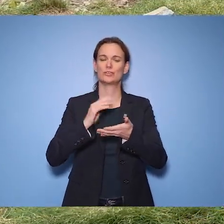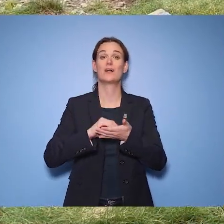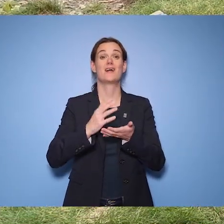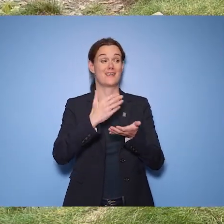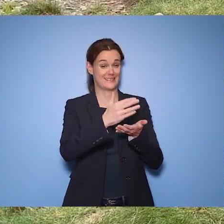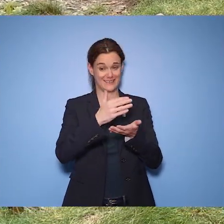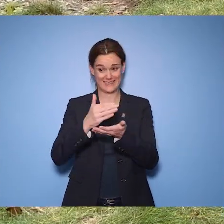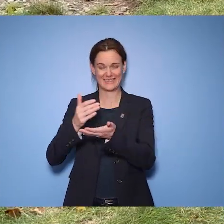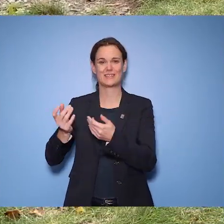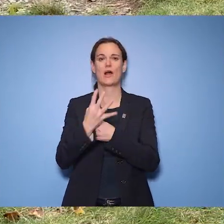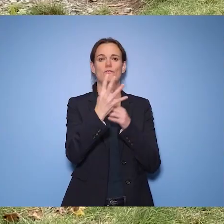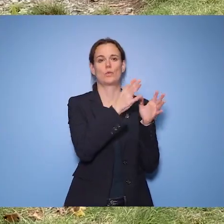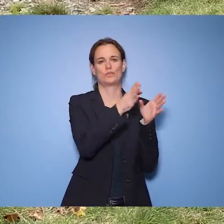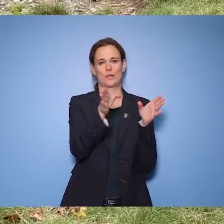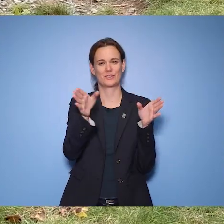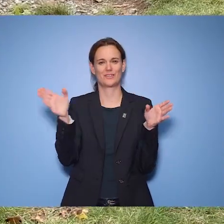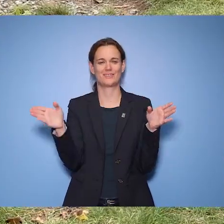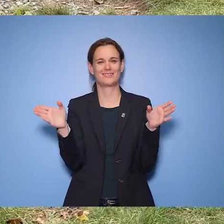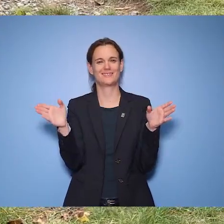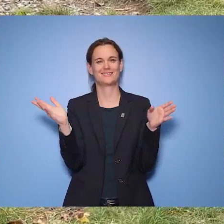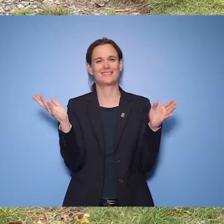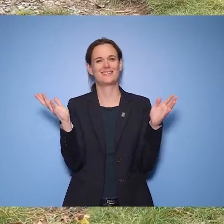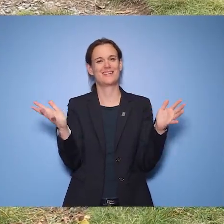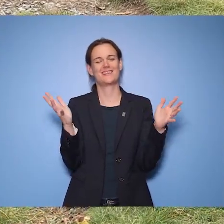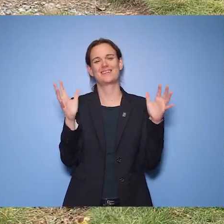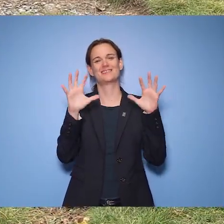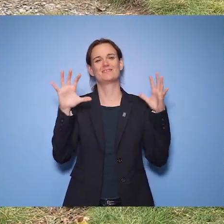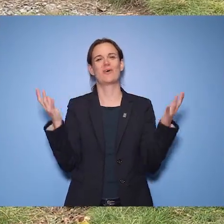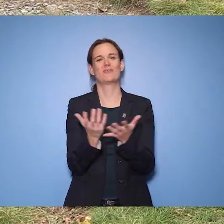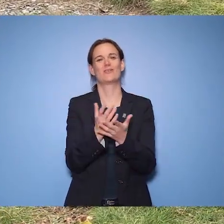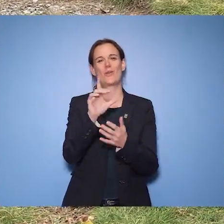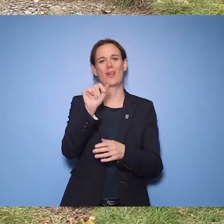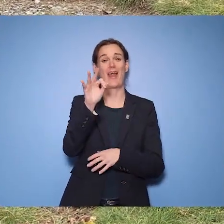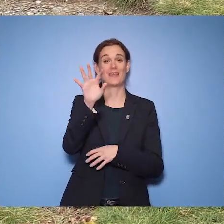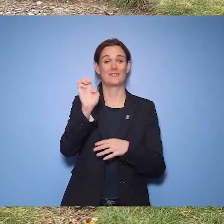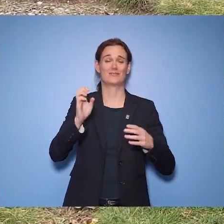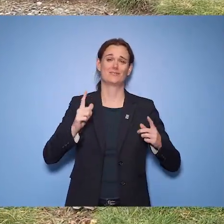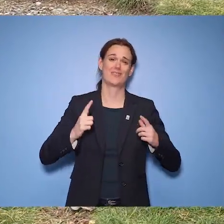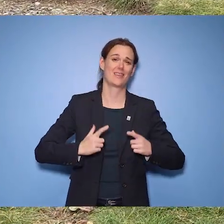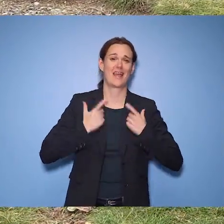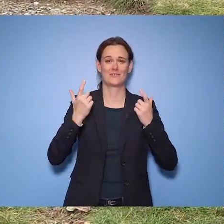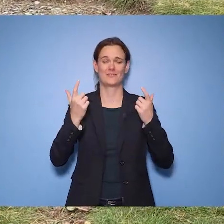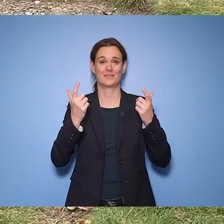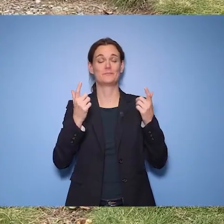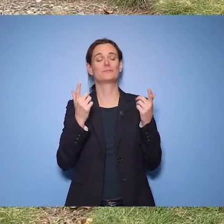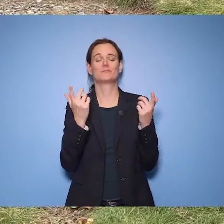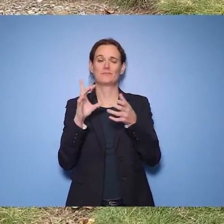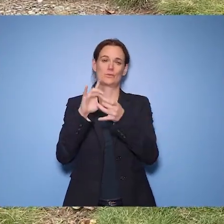directions which is the magic of all life. Then we go to the four directions and also to mother earth